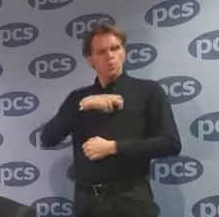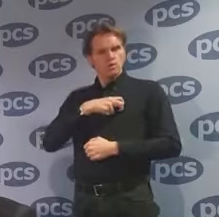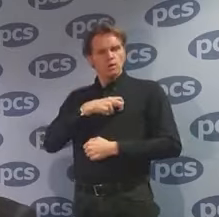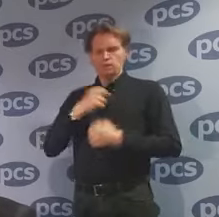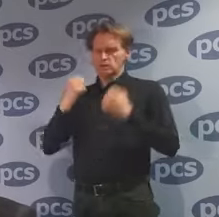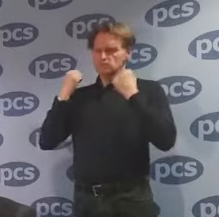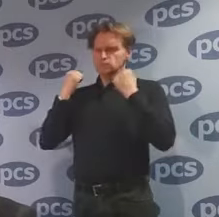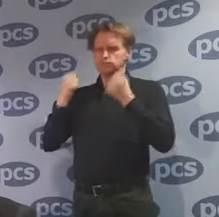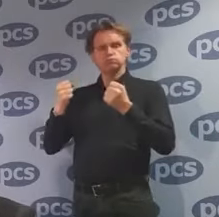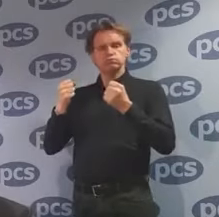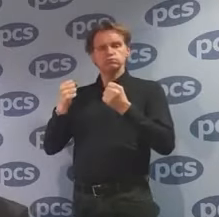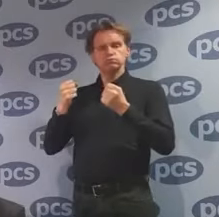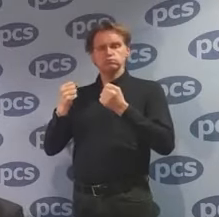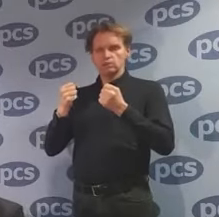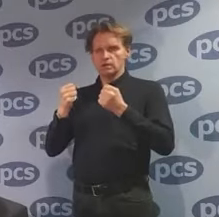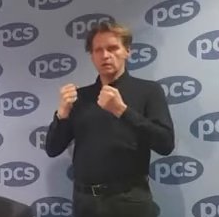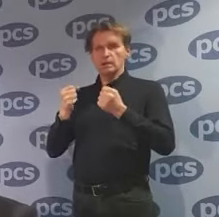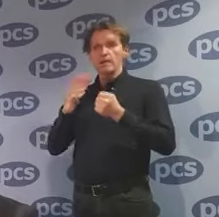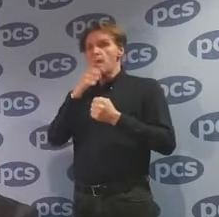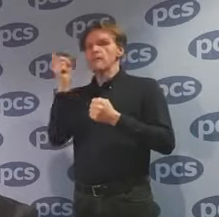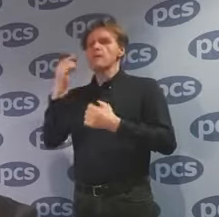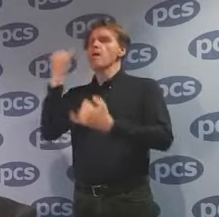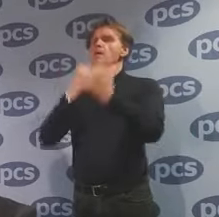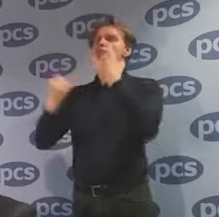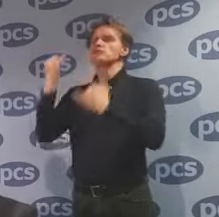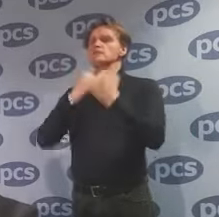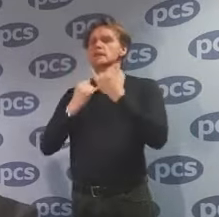founded all the critics some people who told us you can't get anywhere near a